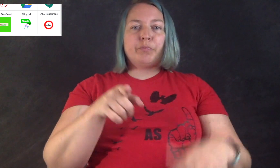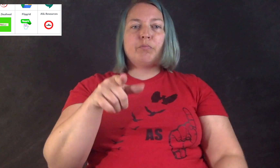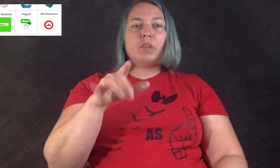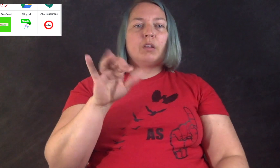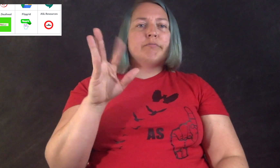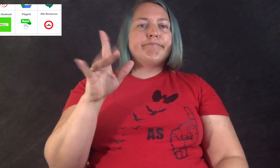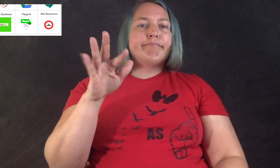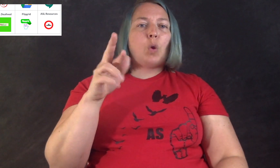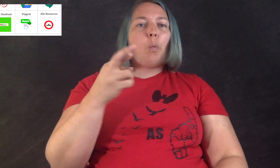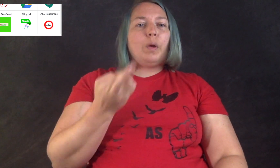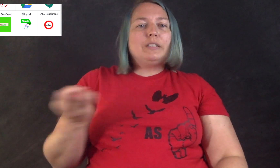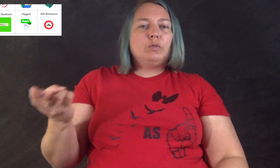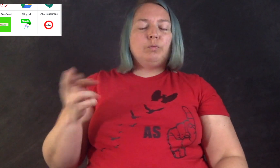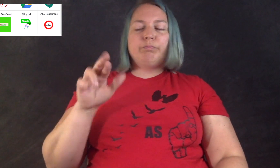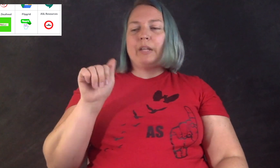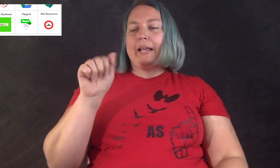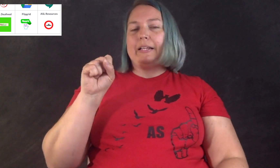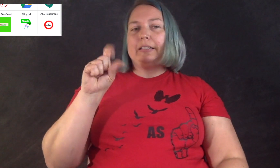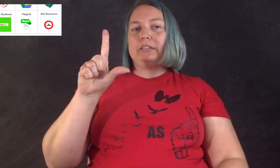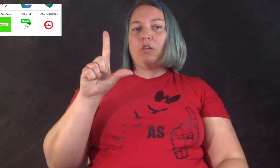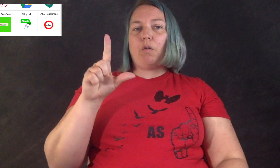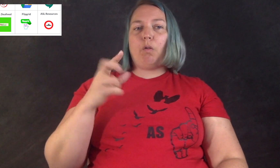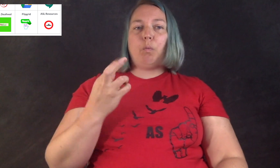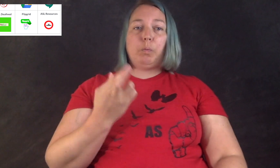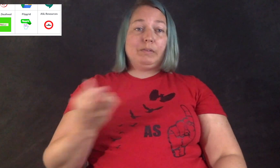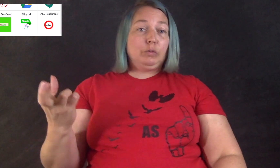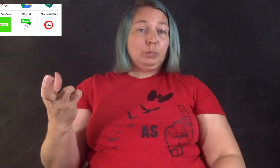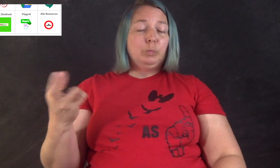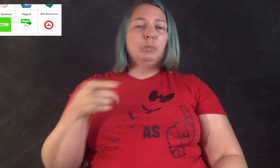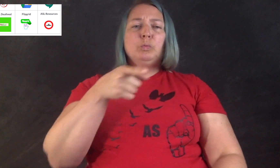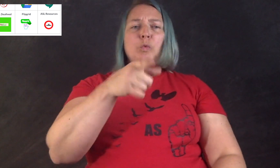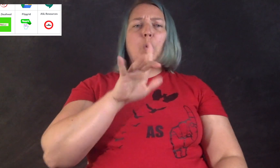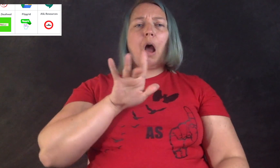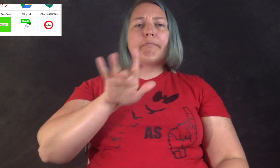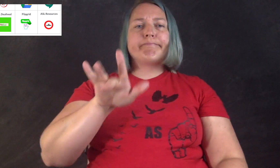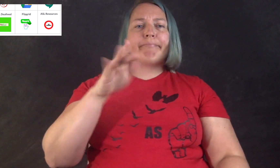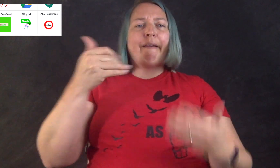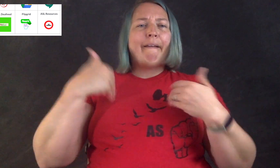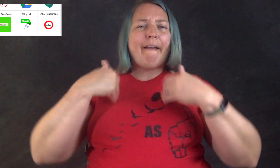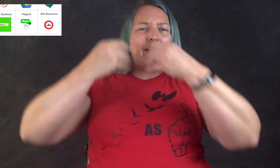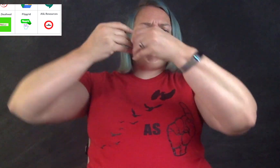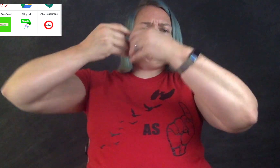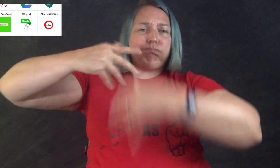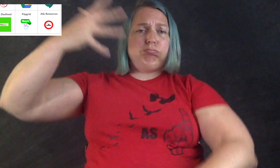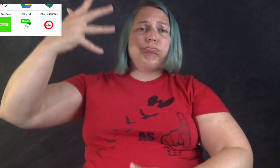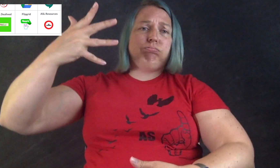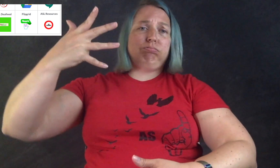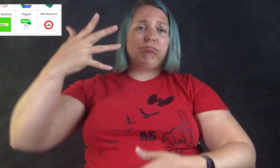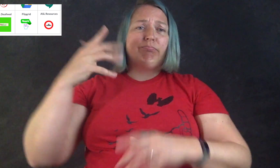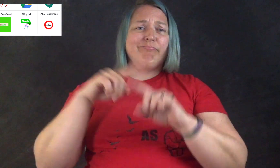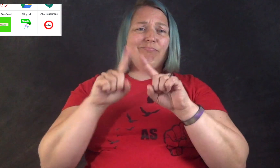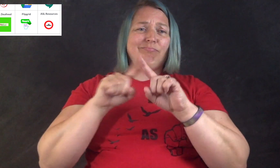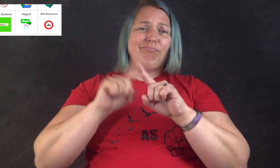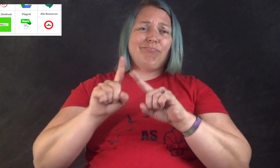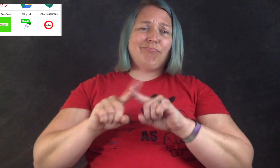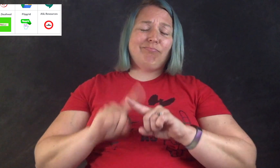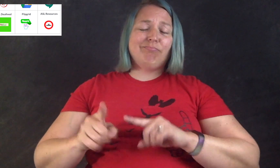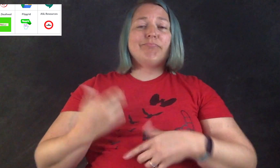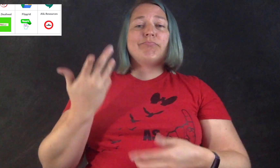Third is ASL Resources - it's a list of websites, applications, and youtube channels.